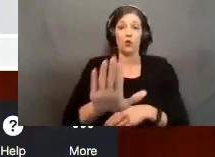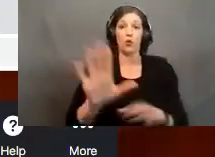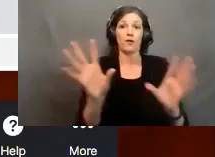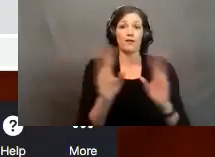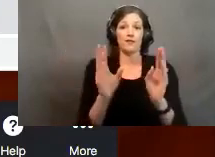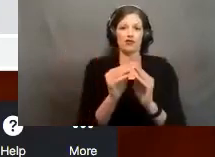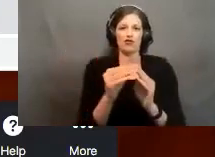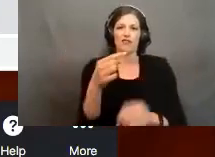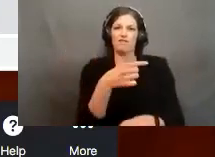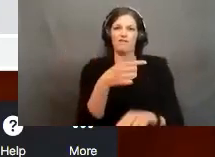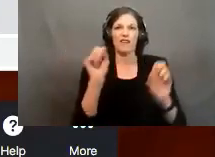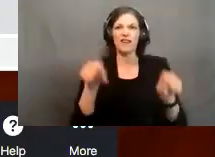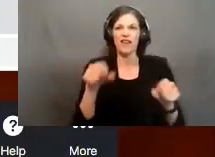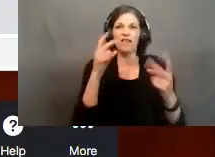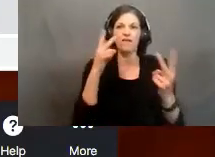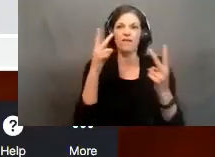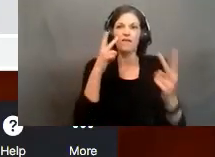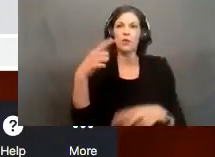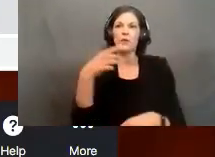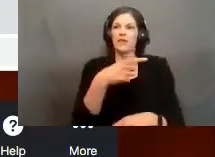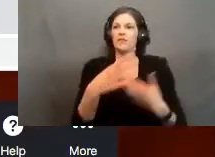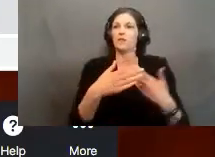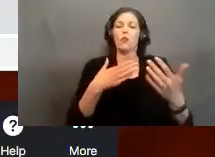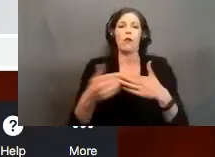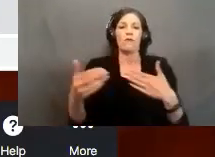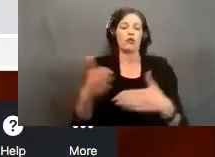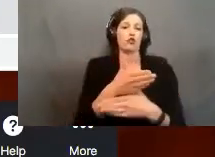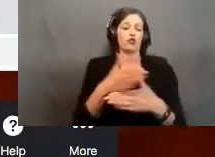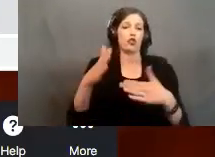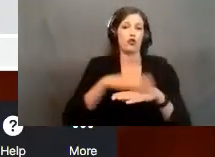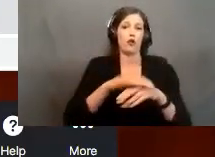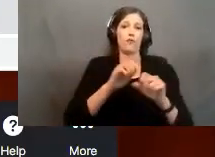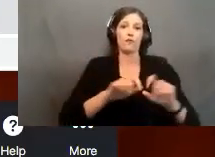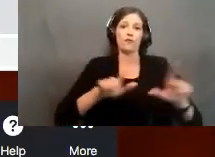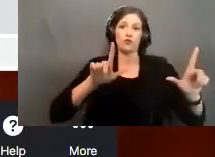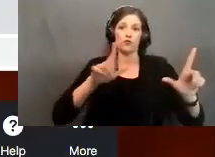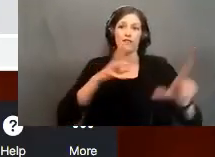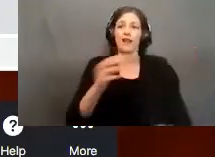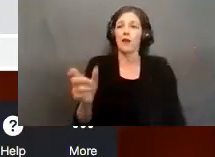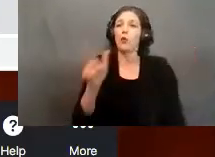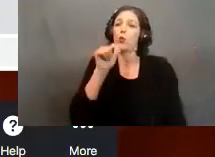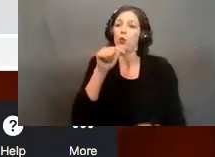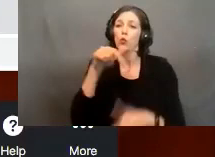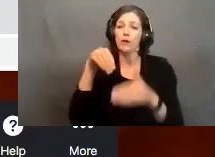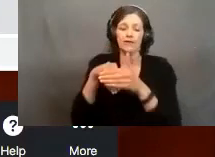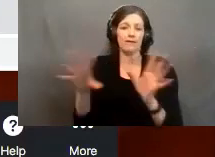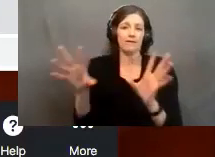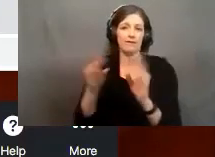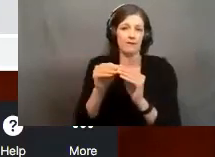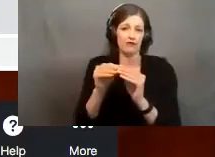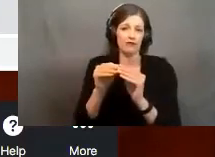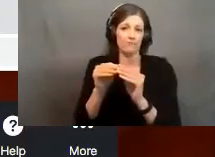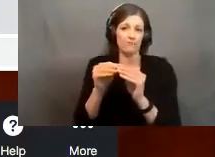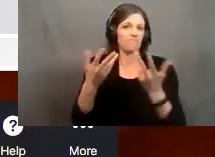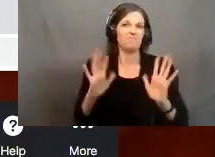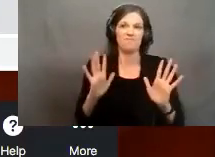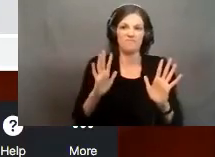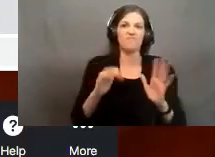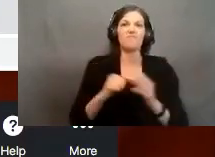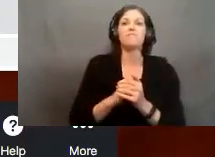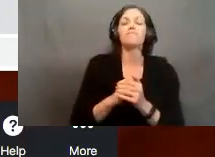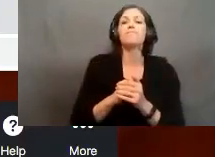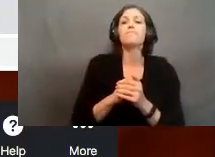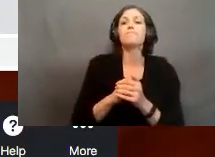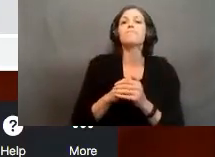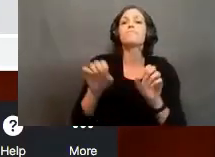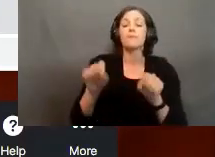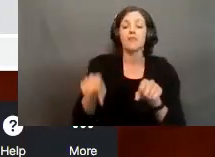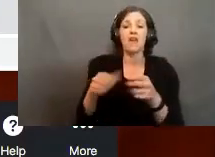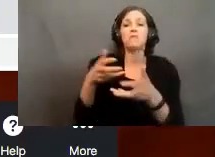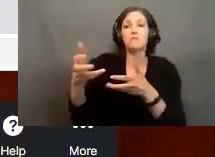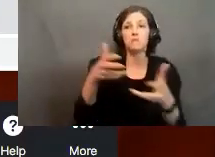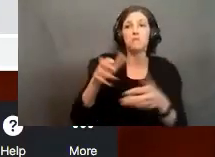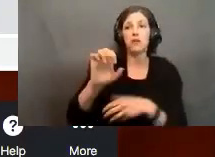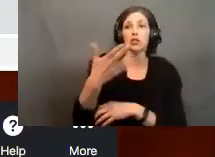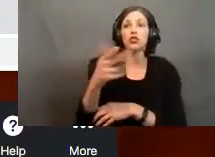12:34:36 They will be able to engage in the public chat and submit questions in